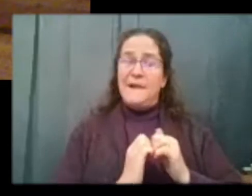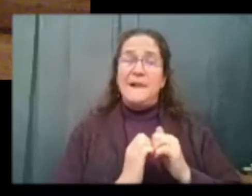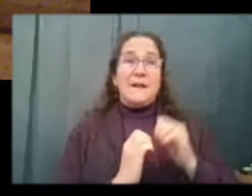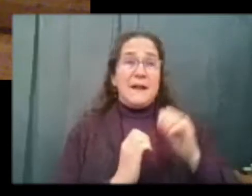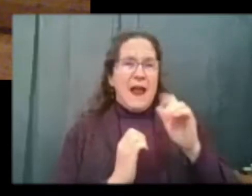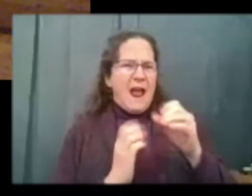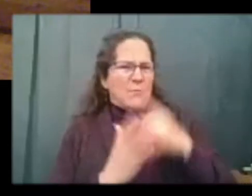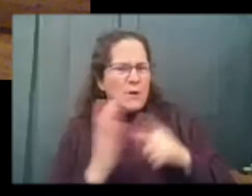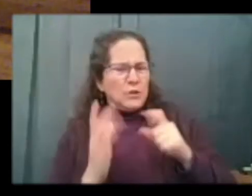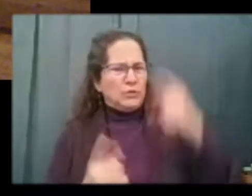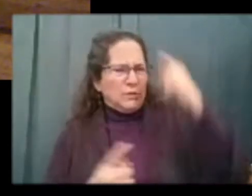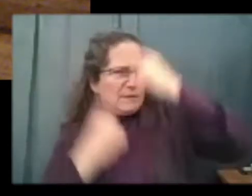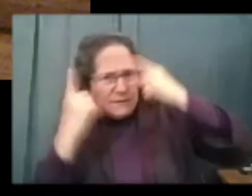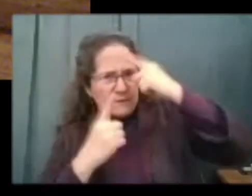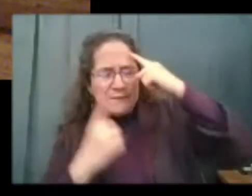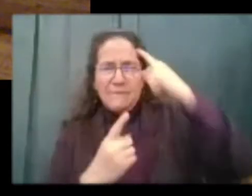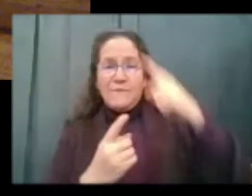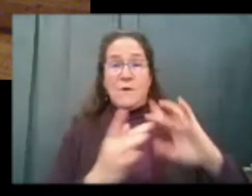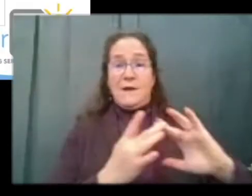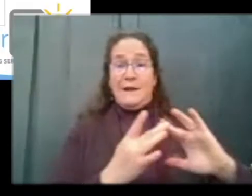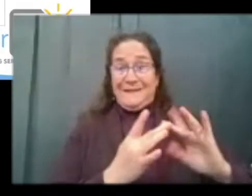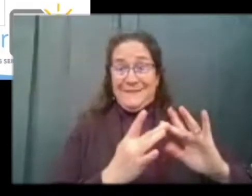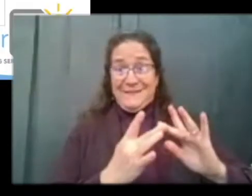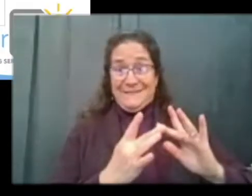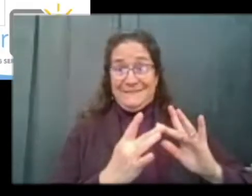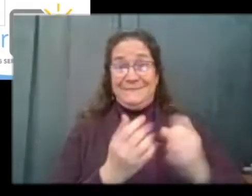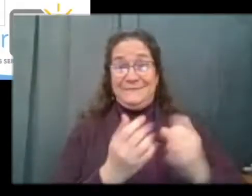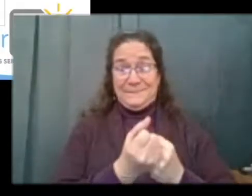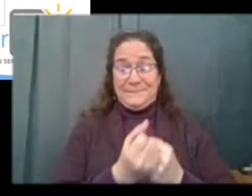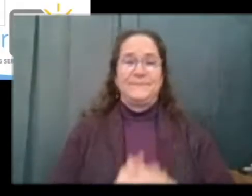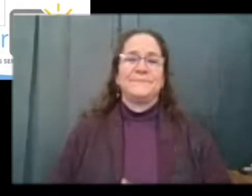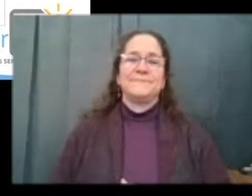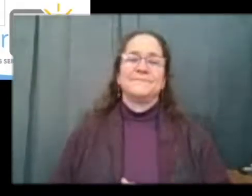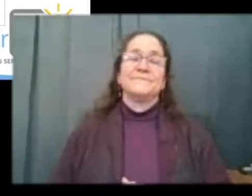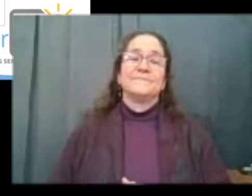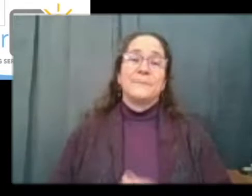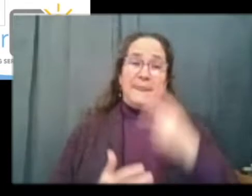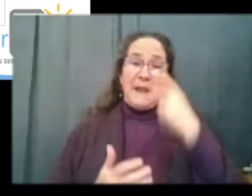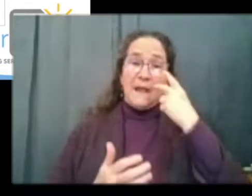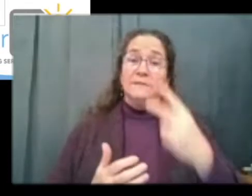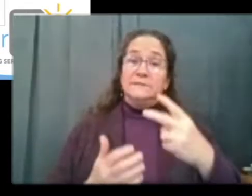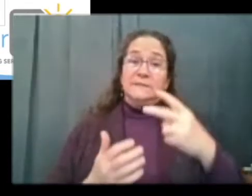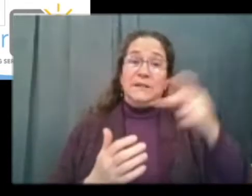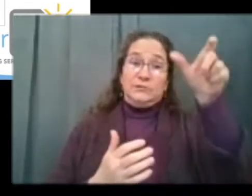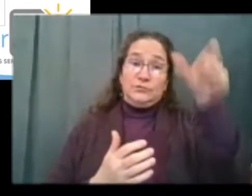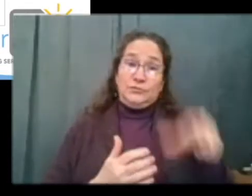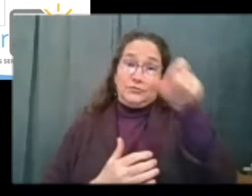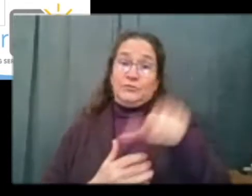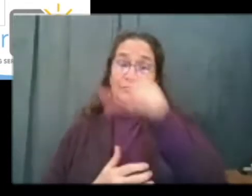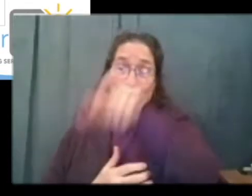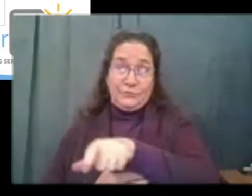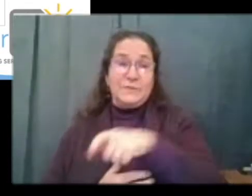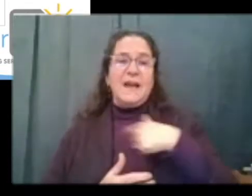in an online environment. We have a chart that shows the communication modes in the left column supports